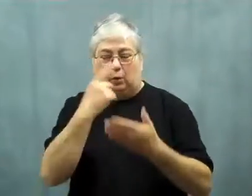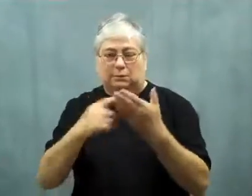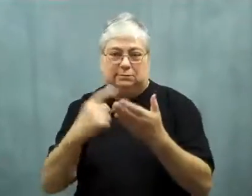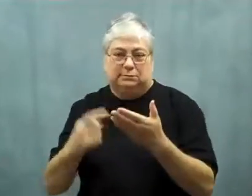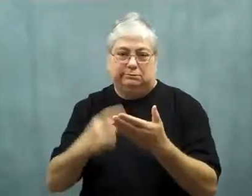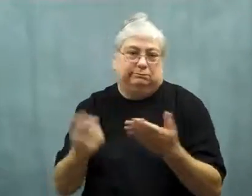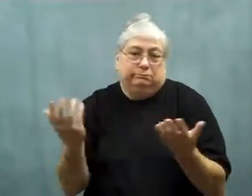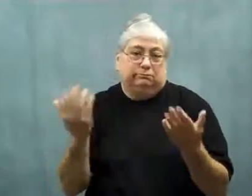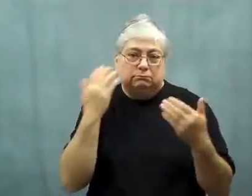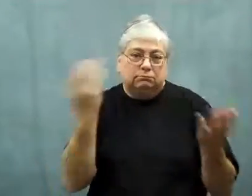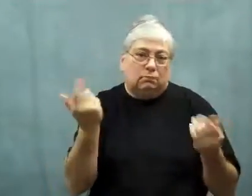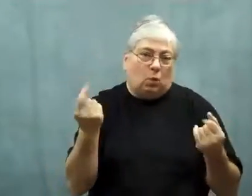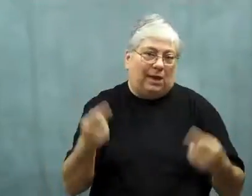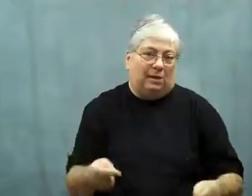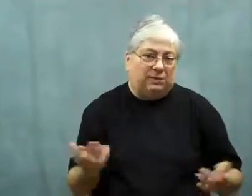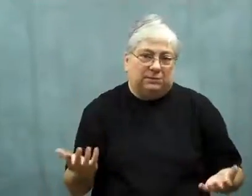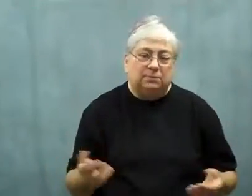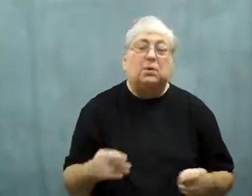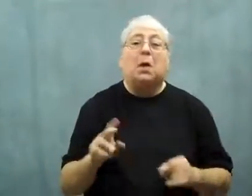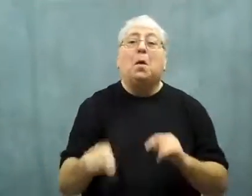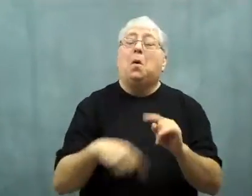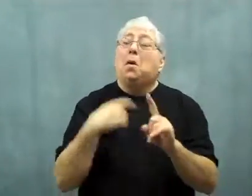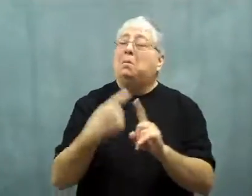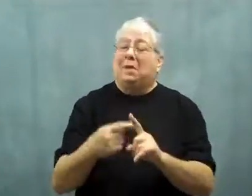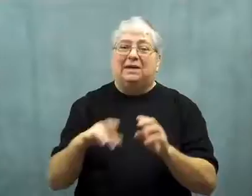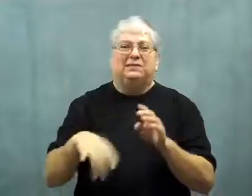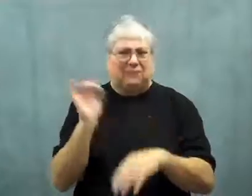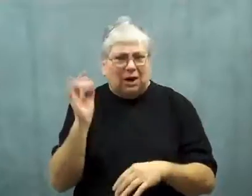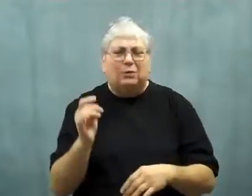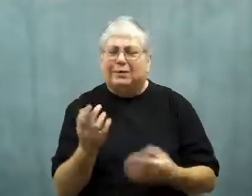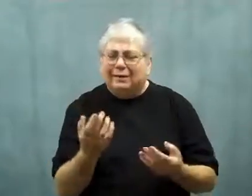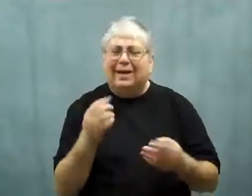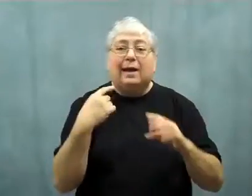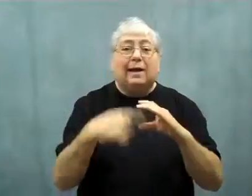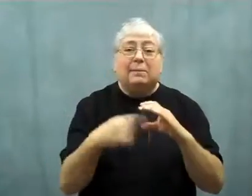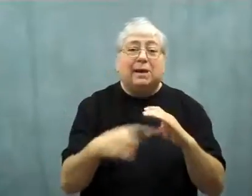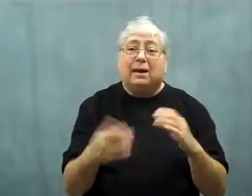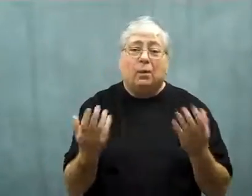The results of that investigation are not available.